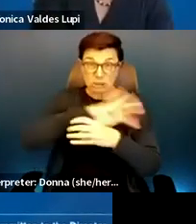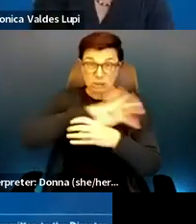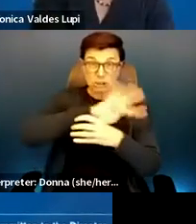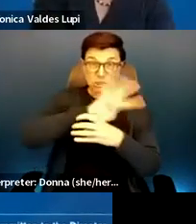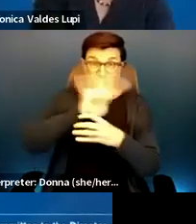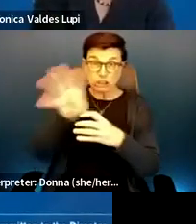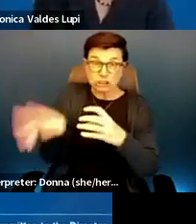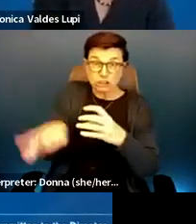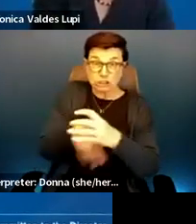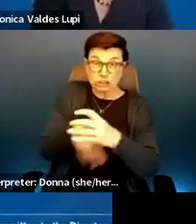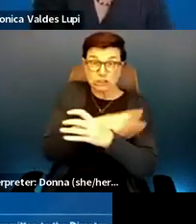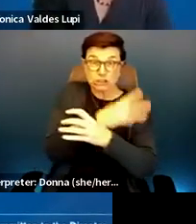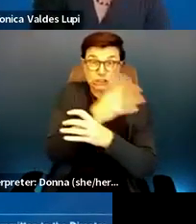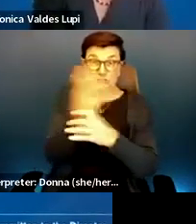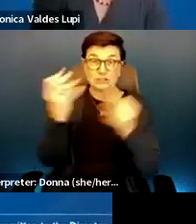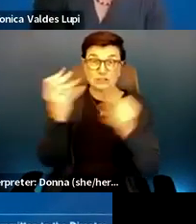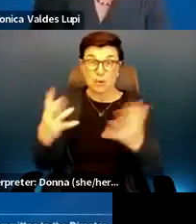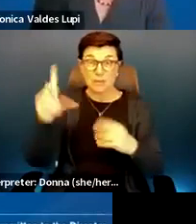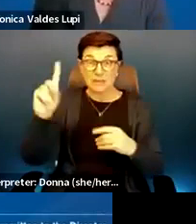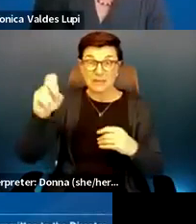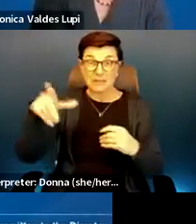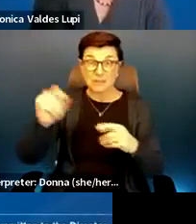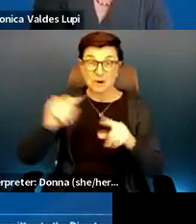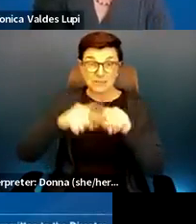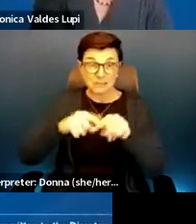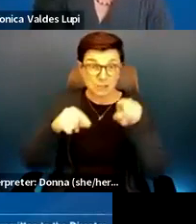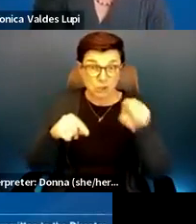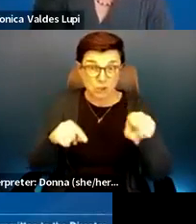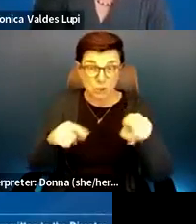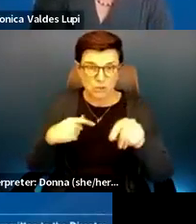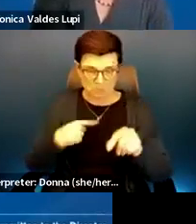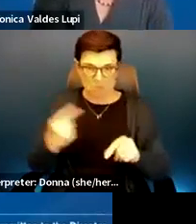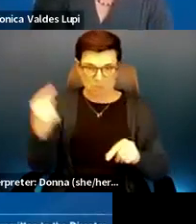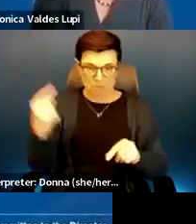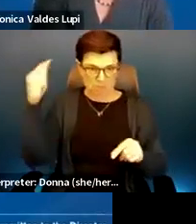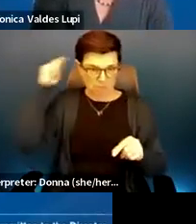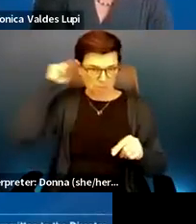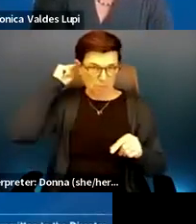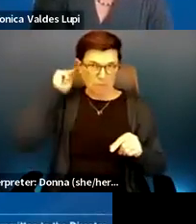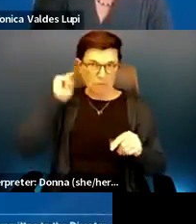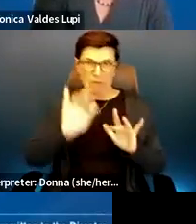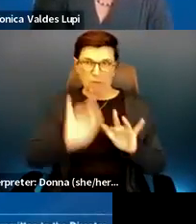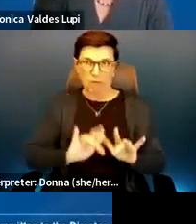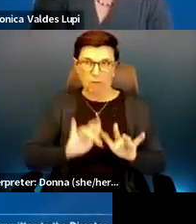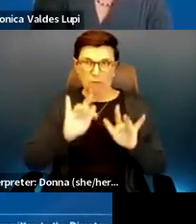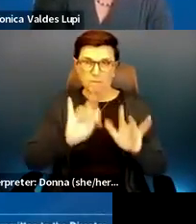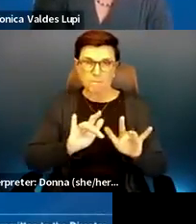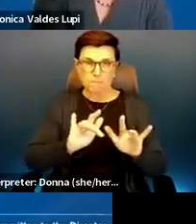And one of the things I was wondering about, as you talked about the siloing that we see happening within, it's in all organizations on a smaller scale at RWTAF,